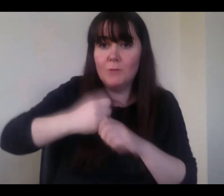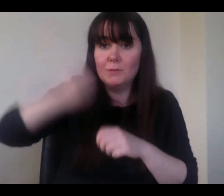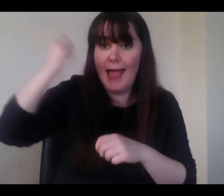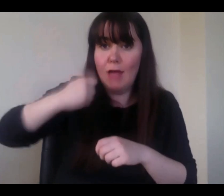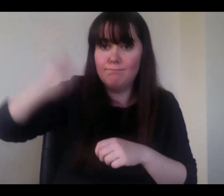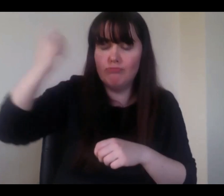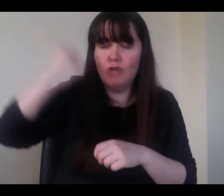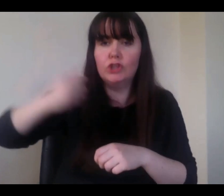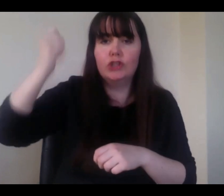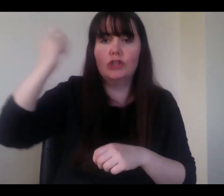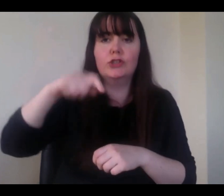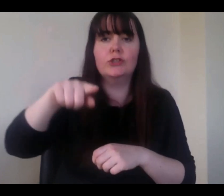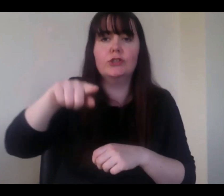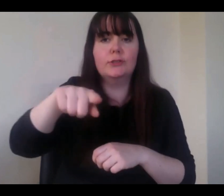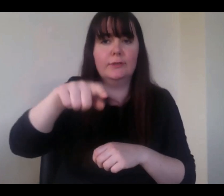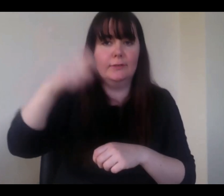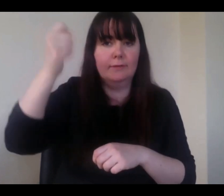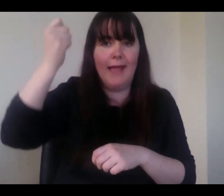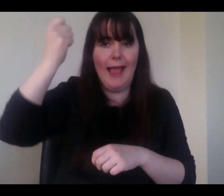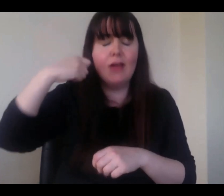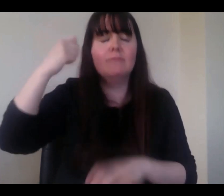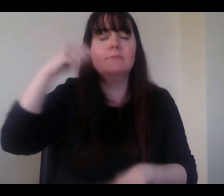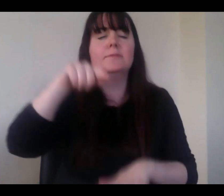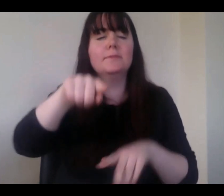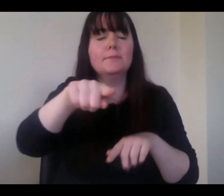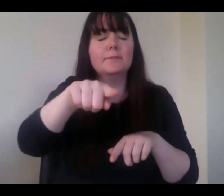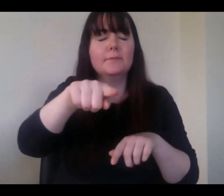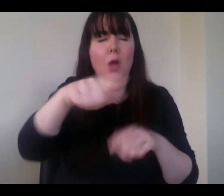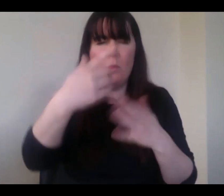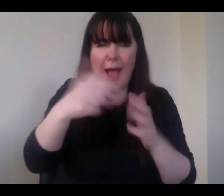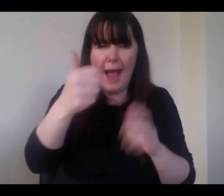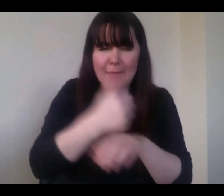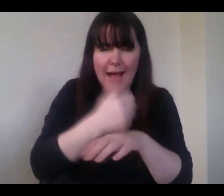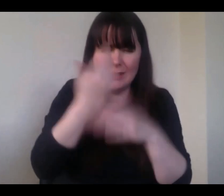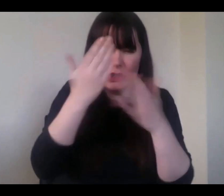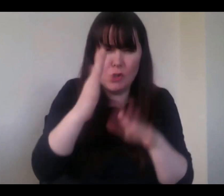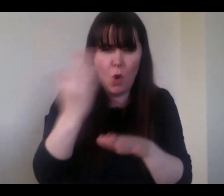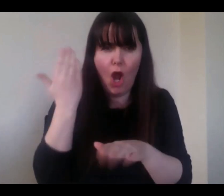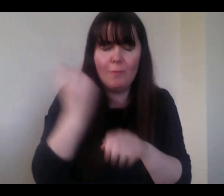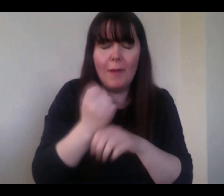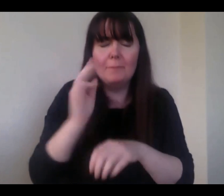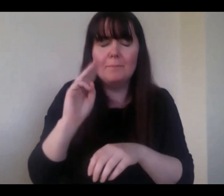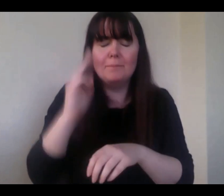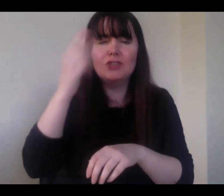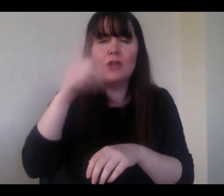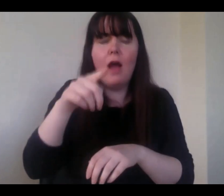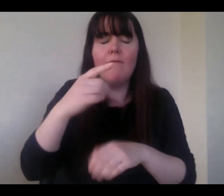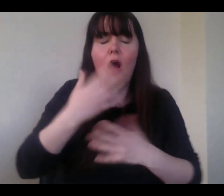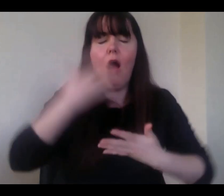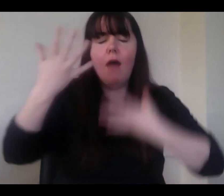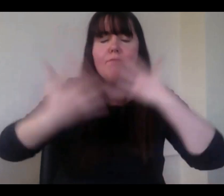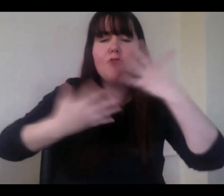forced into oralism. Actually, I think at the end of our production we used, we did a scene